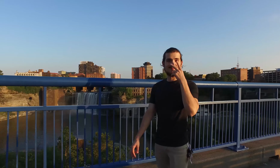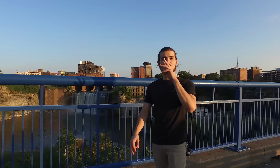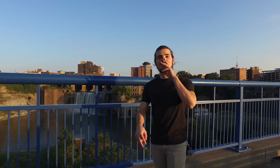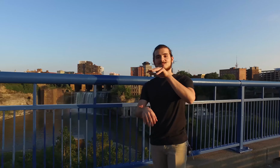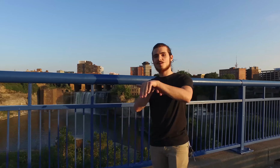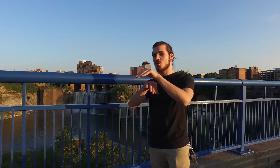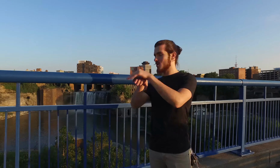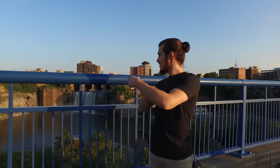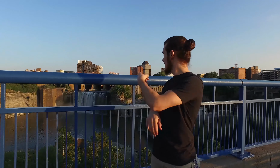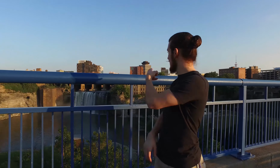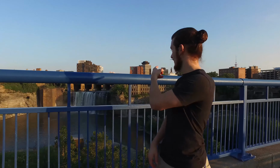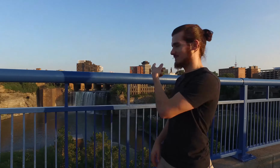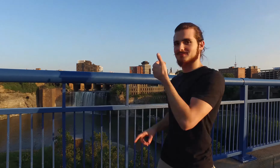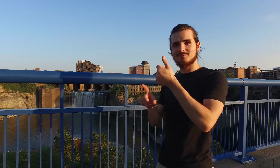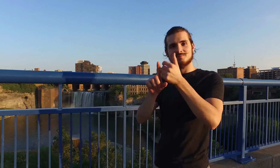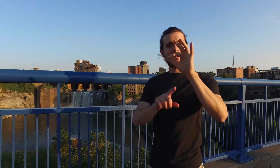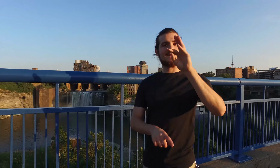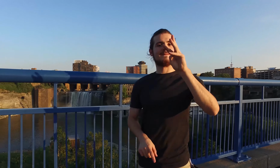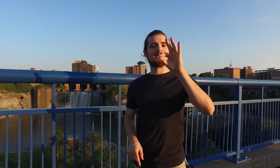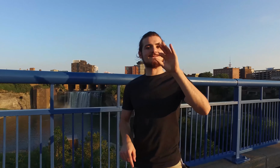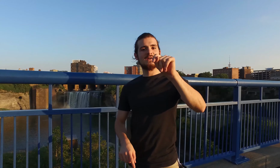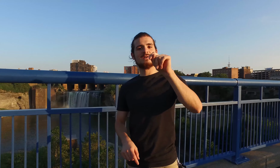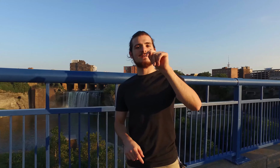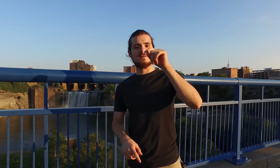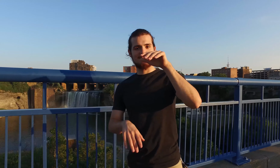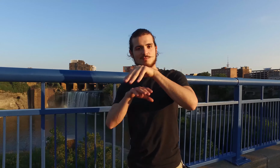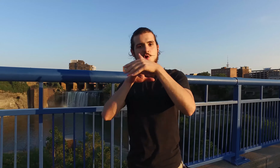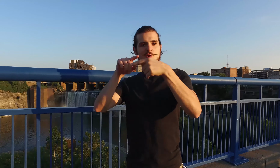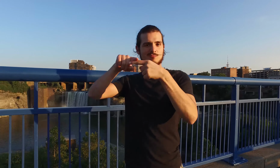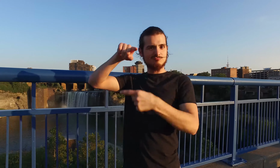Look at that water fall! It is 96 feet high.